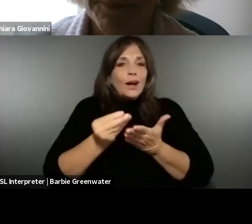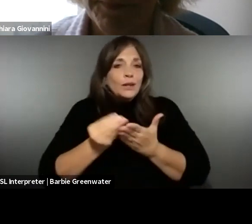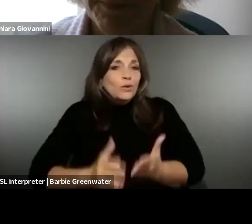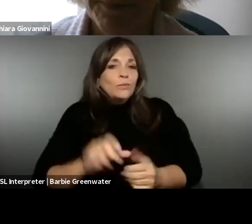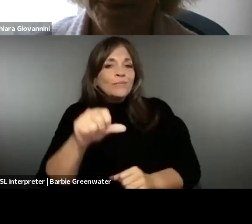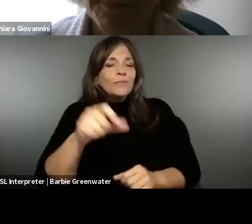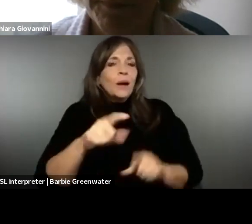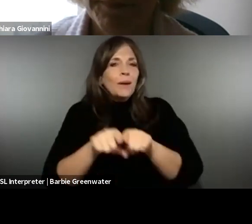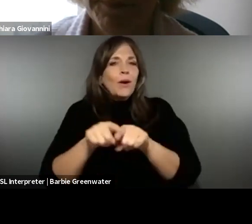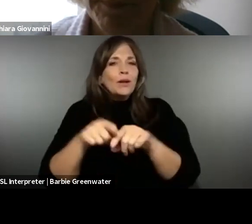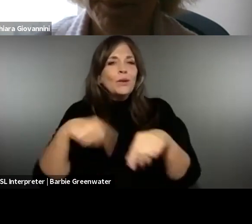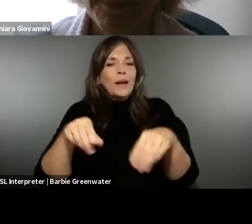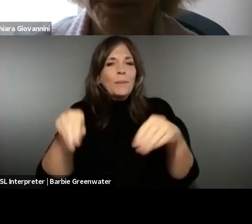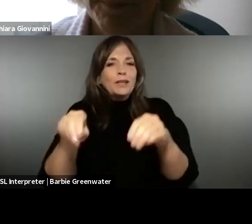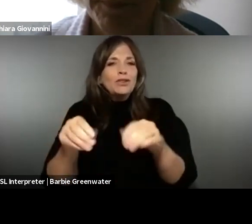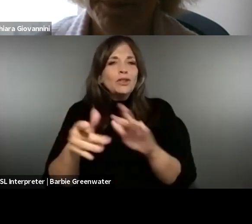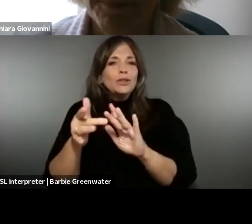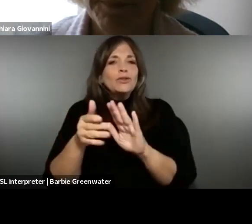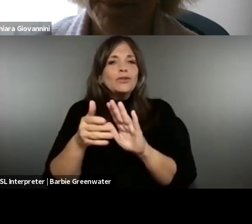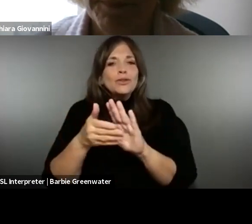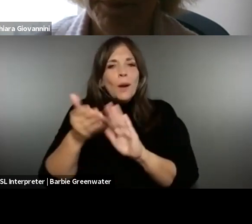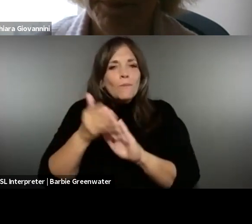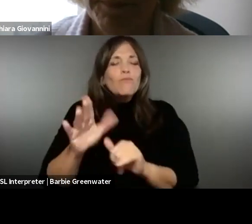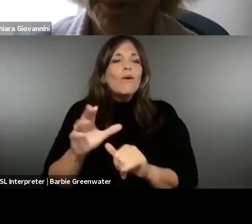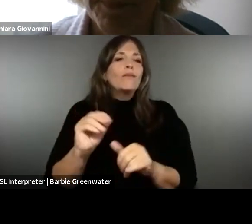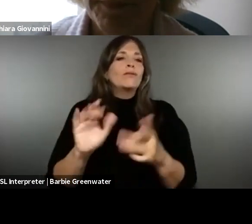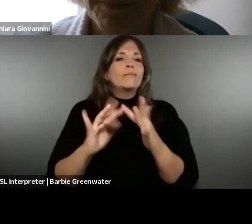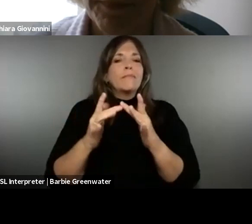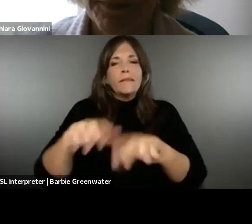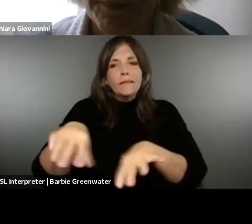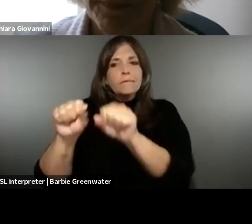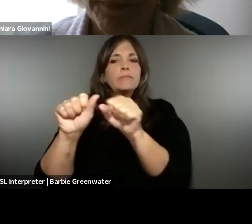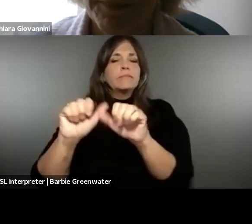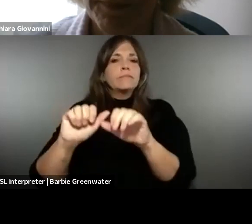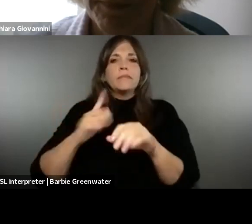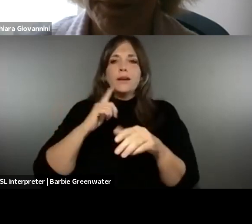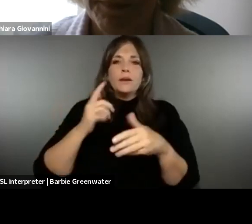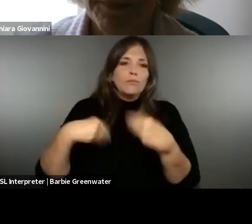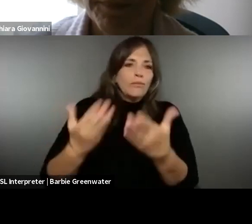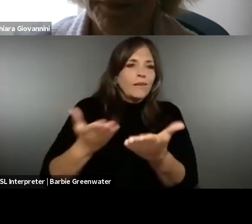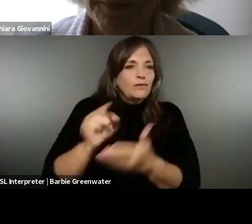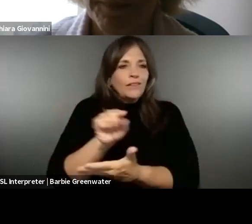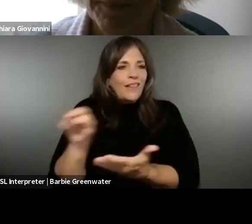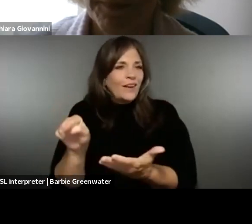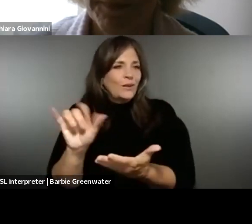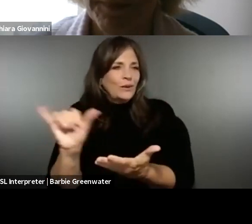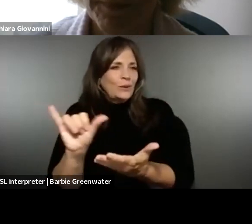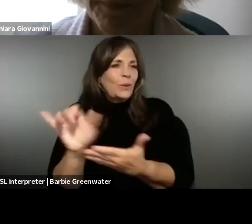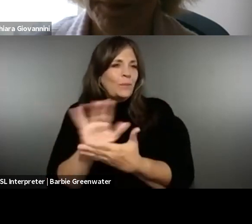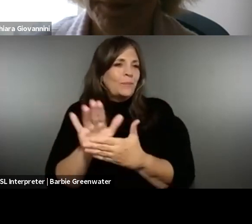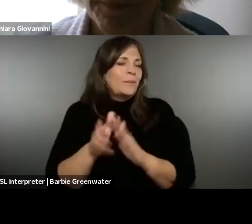partially sighted in our case we are end users and consumers but we can be shop creators or business runner